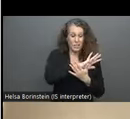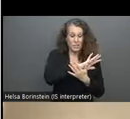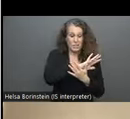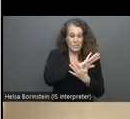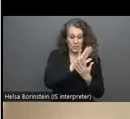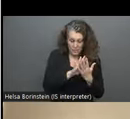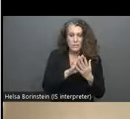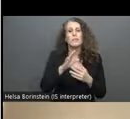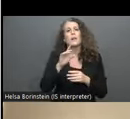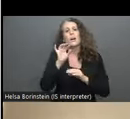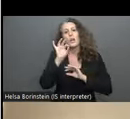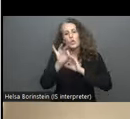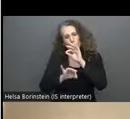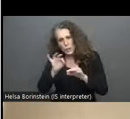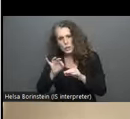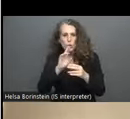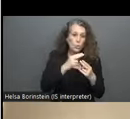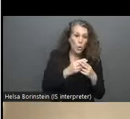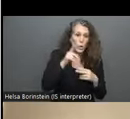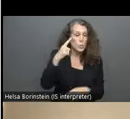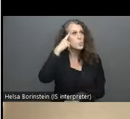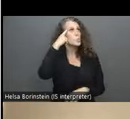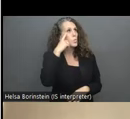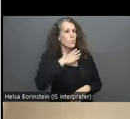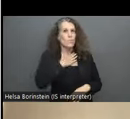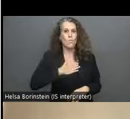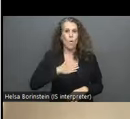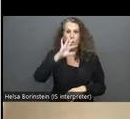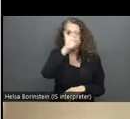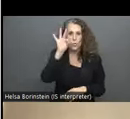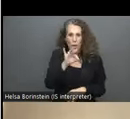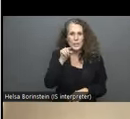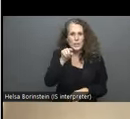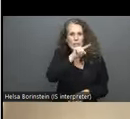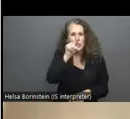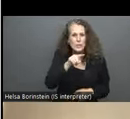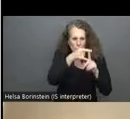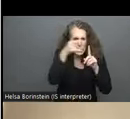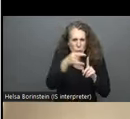14:46:45 Malik is linear was precisely to come to South Africa not sure.